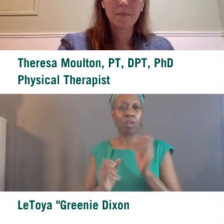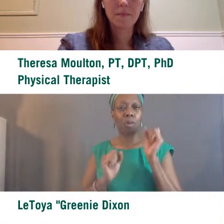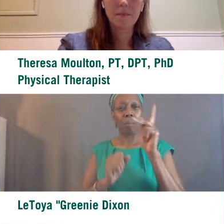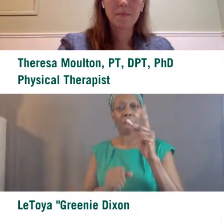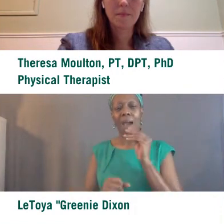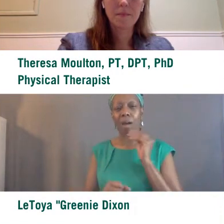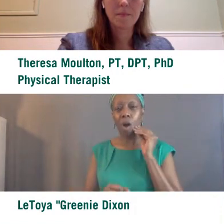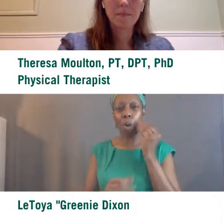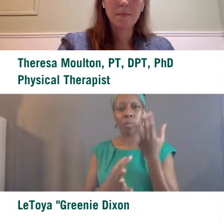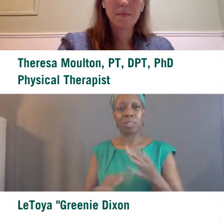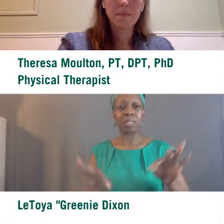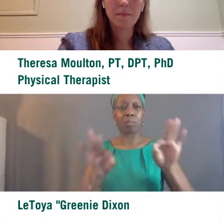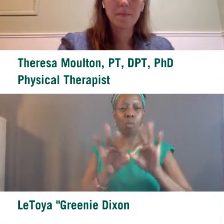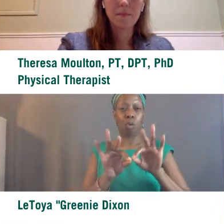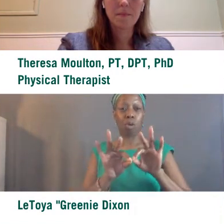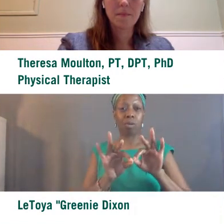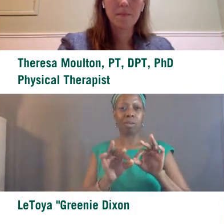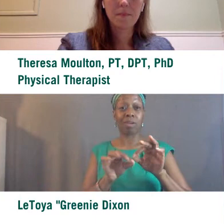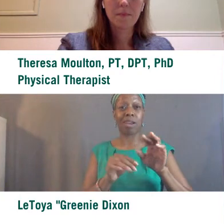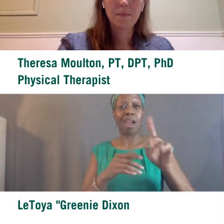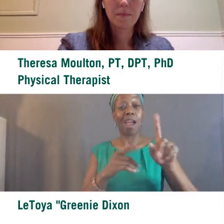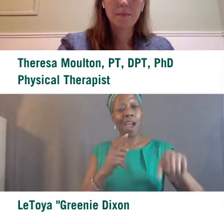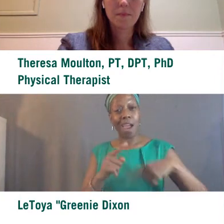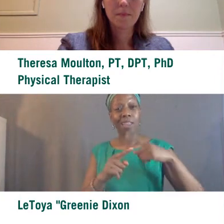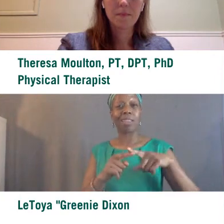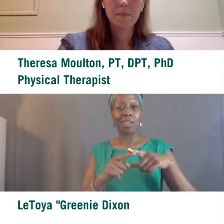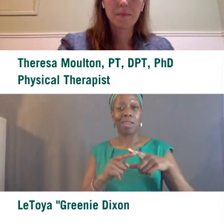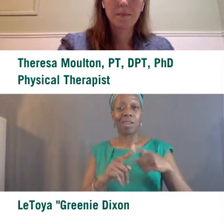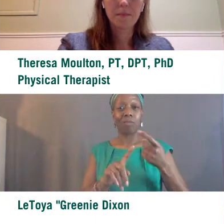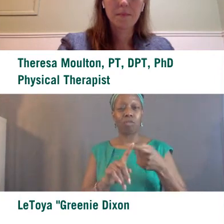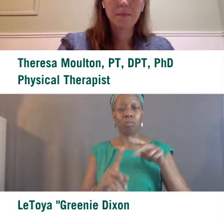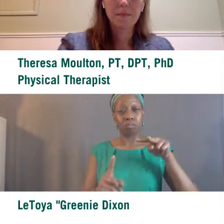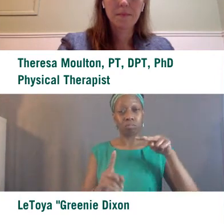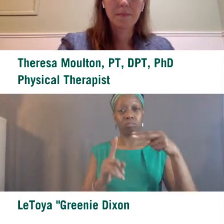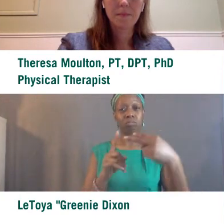And then in terms of research and evidence